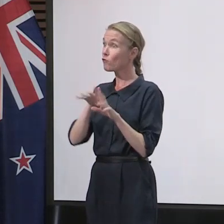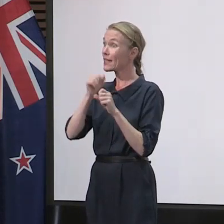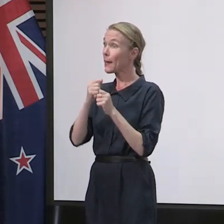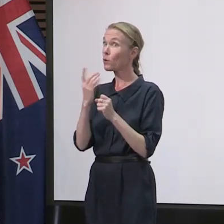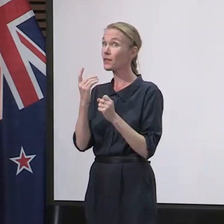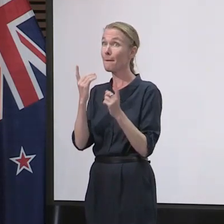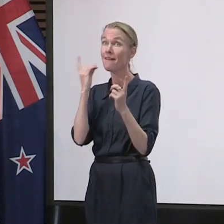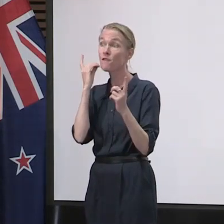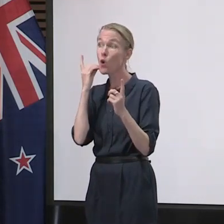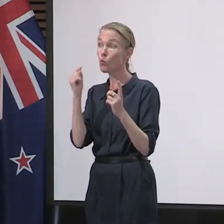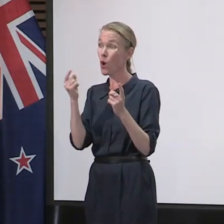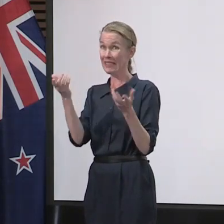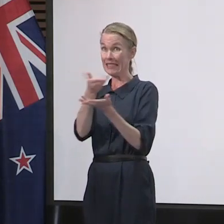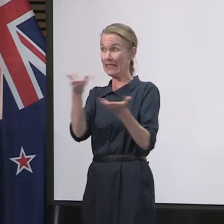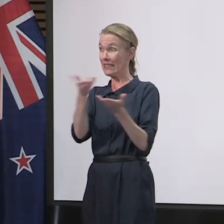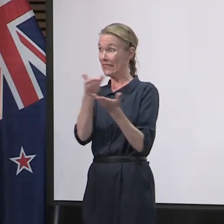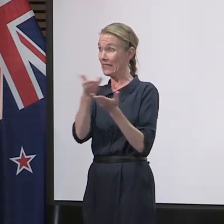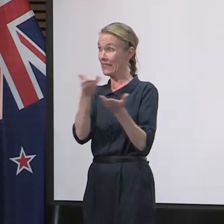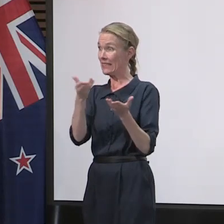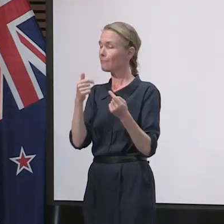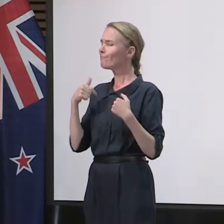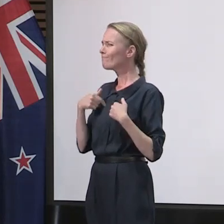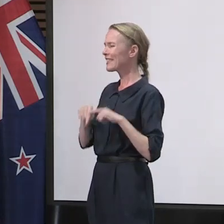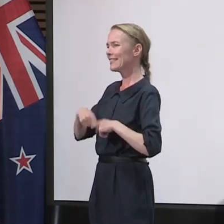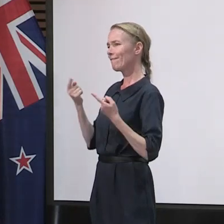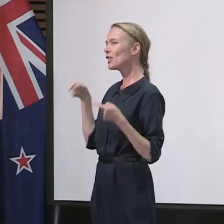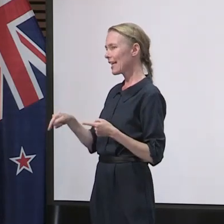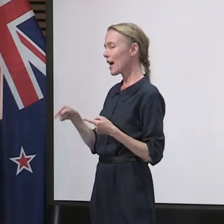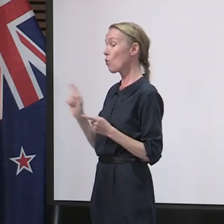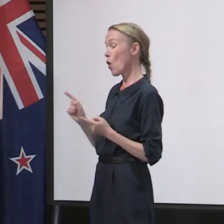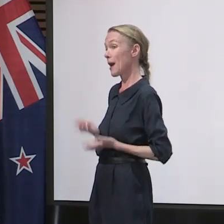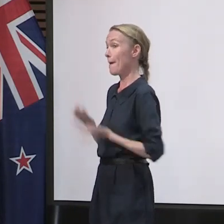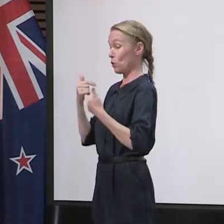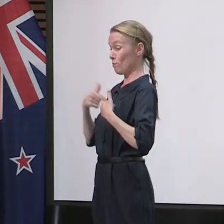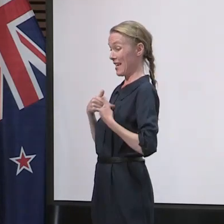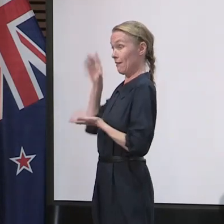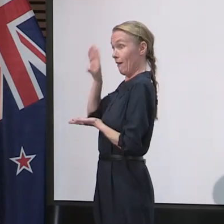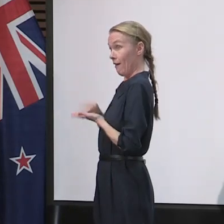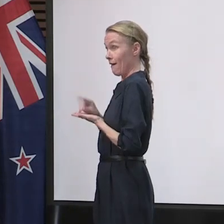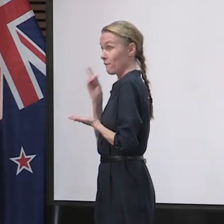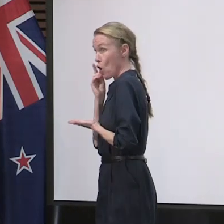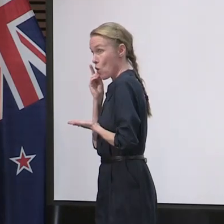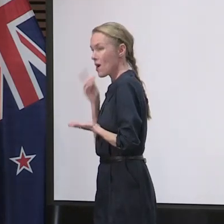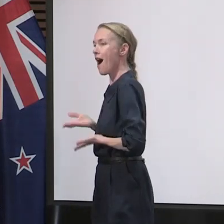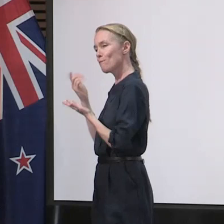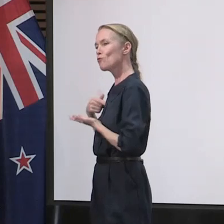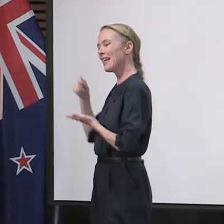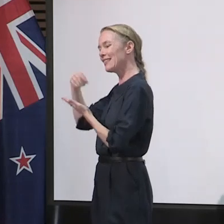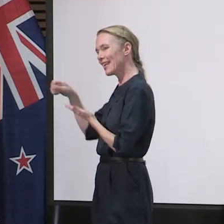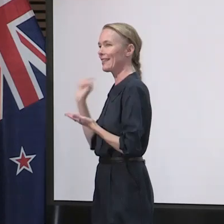this Bluetooth functionality to share information with